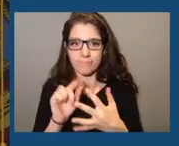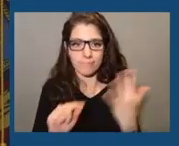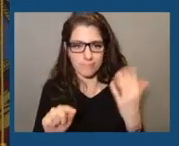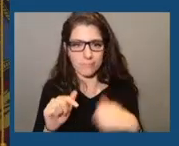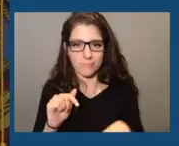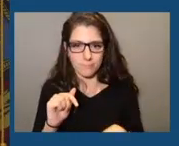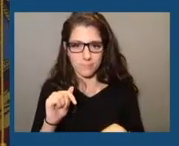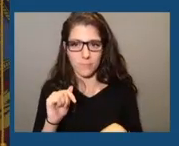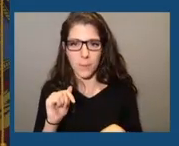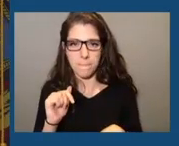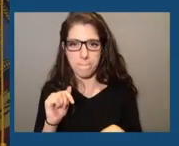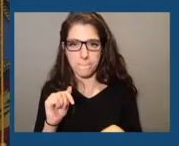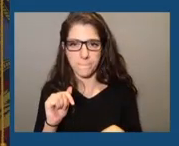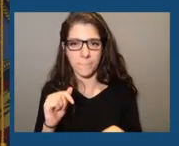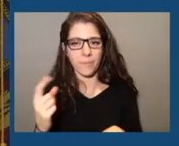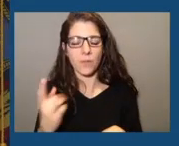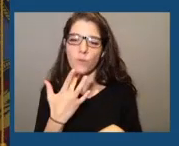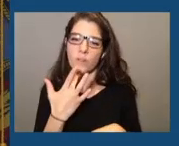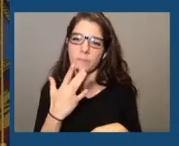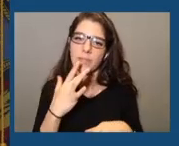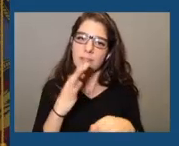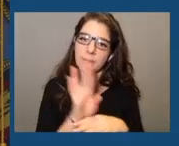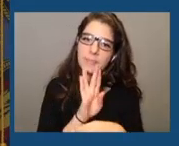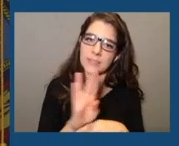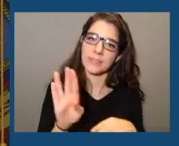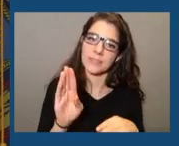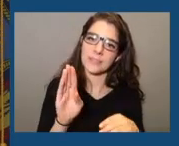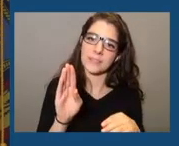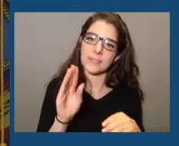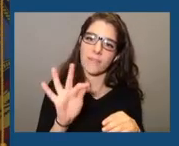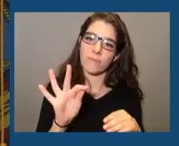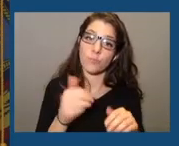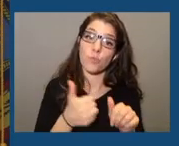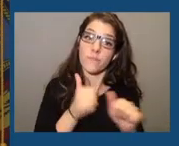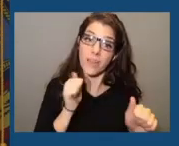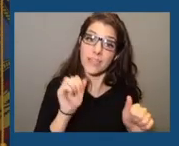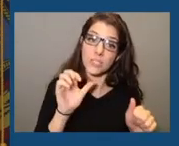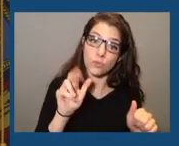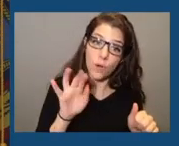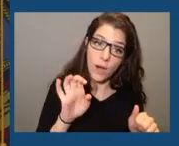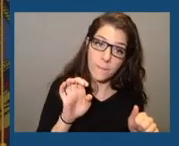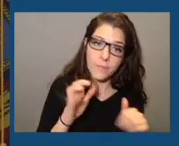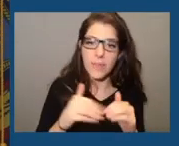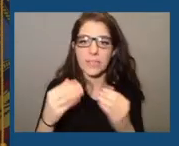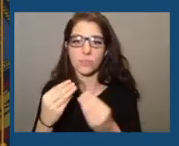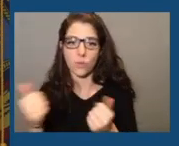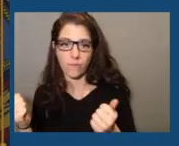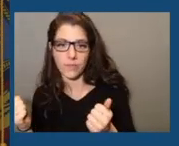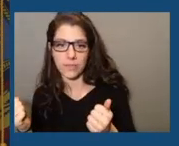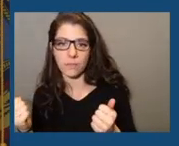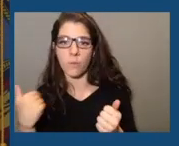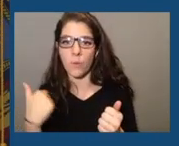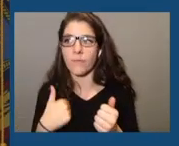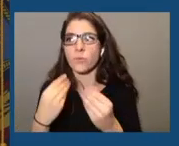because I'd always rather be in the business of preventing crimes than solving, but we do have to solve them when they do occur.